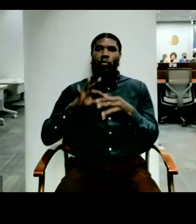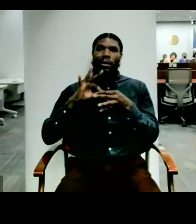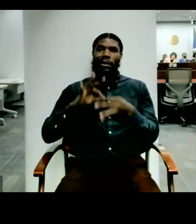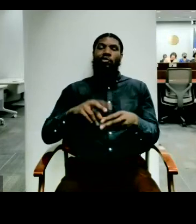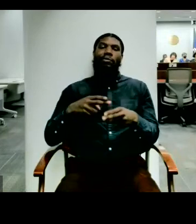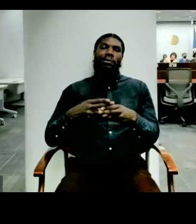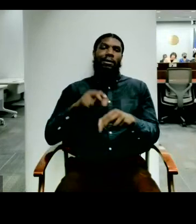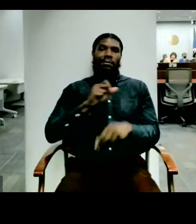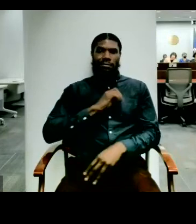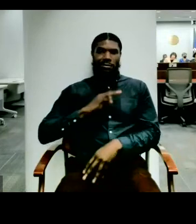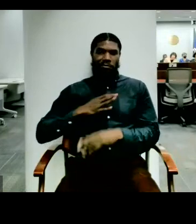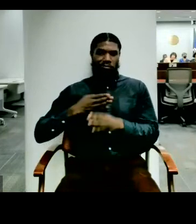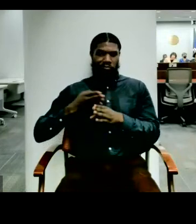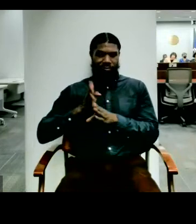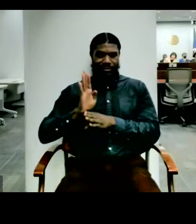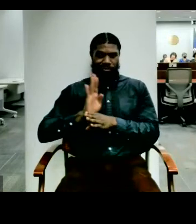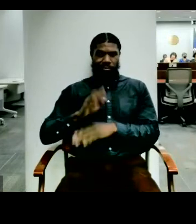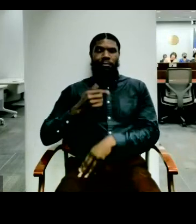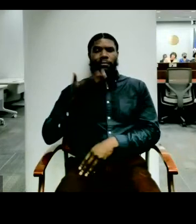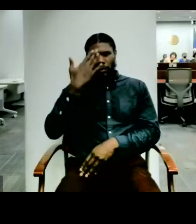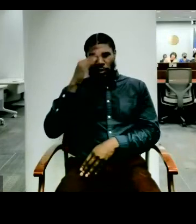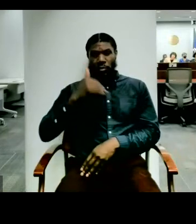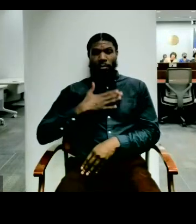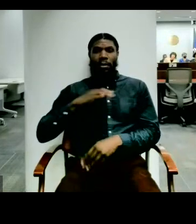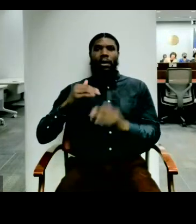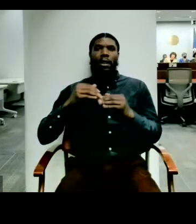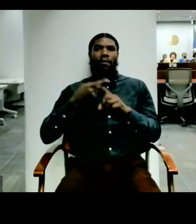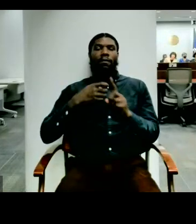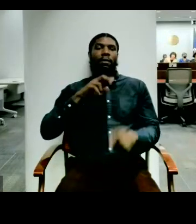know my colleague from NELP touched on if from were the 5000 point view.